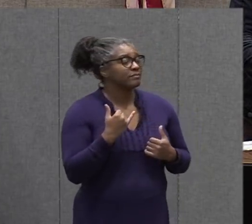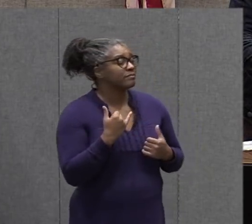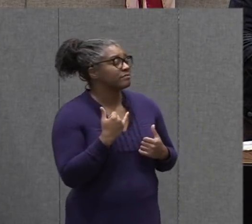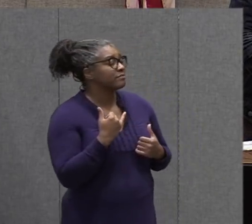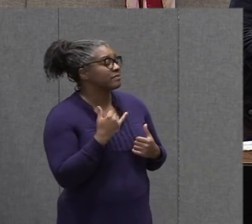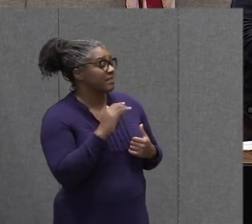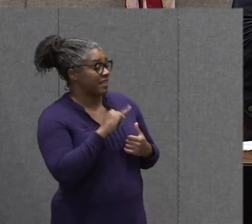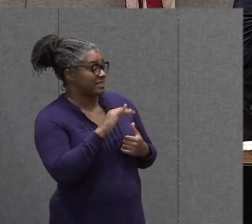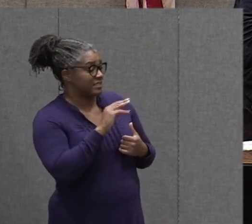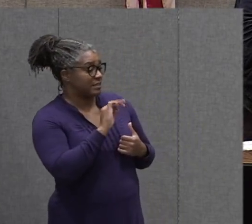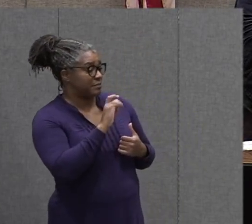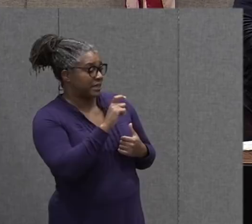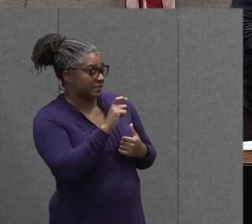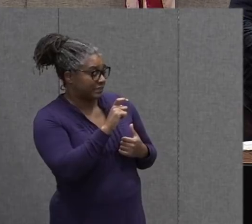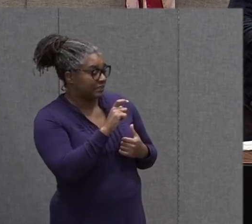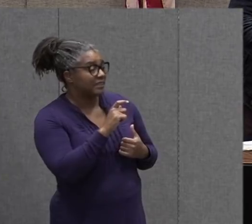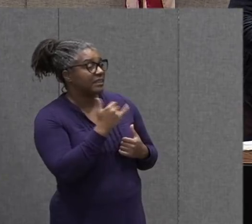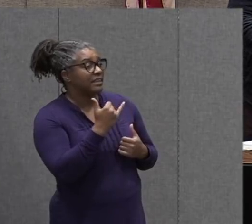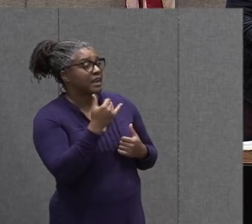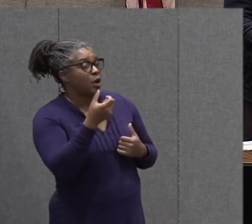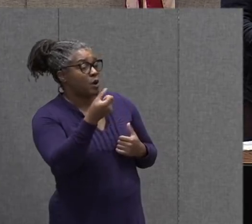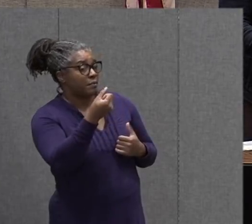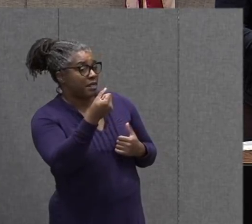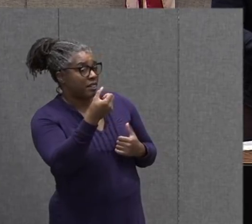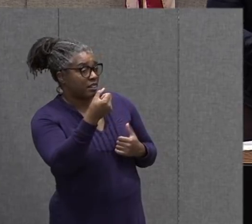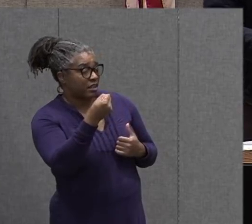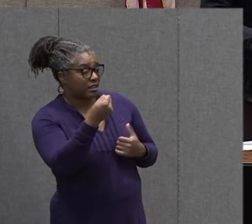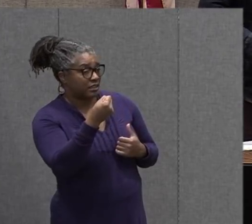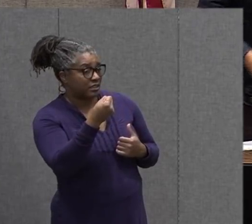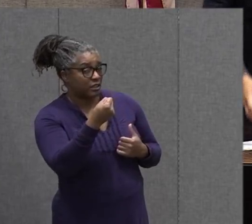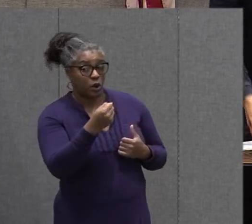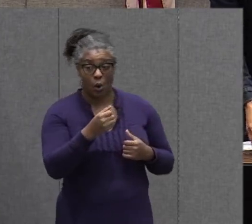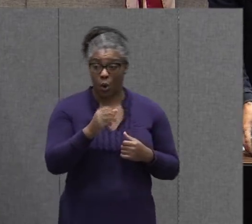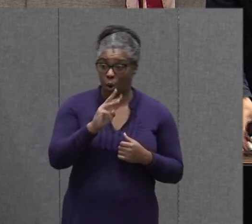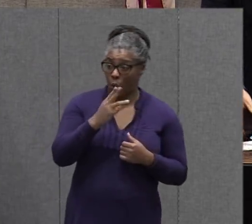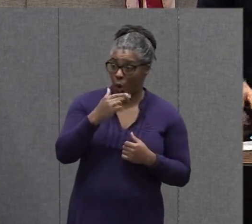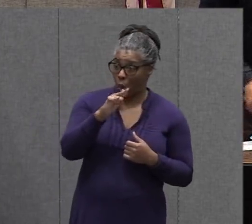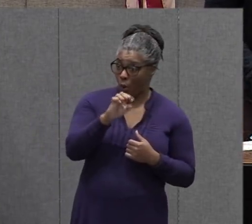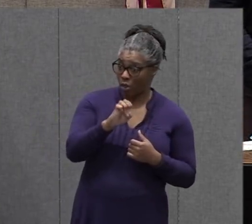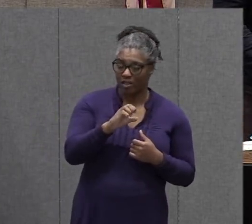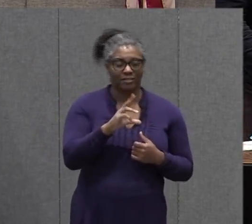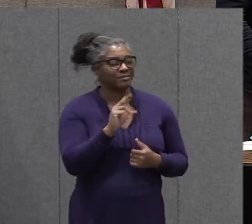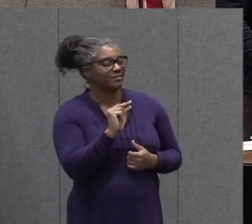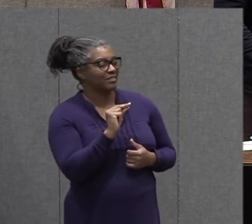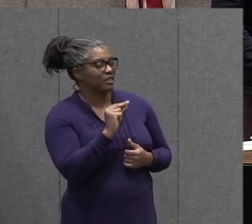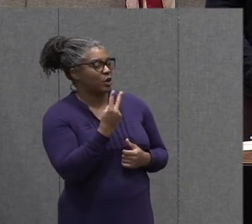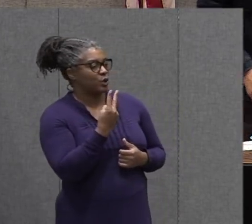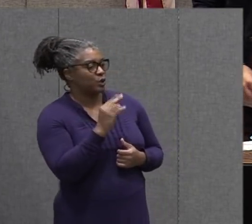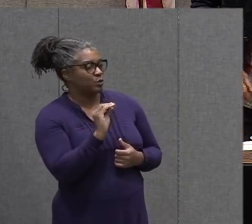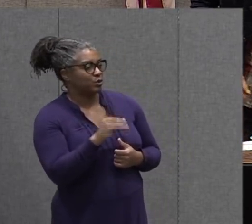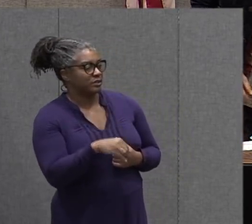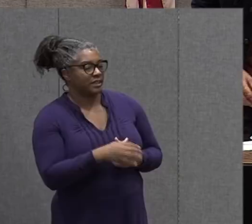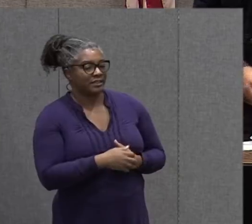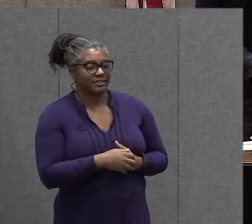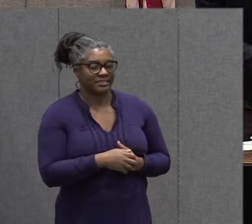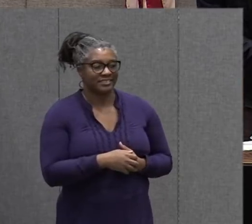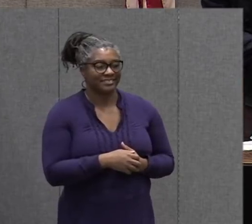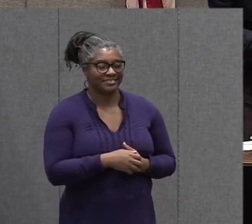[Miss Garcia] It's 2%. [Mr. R] Oh my gosh. [Miss Garcia] And then two tablespoons of sugar.